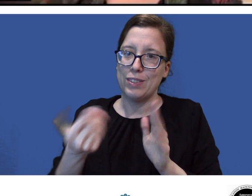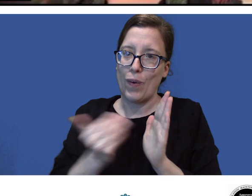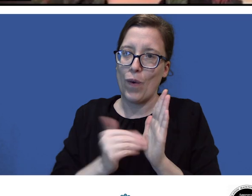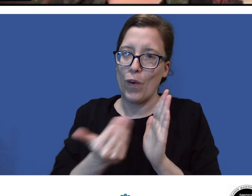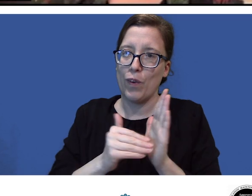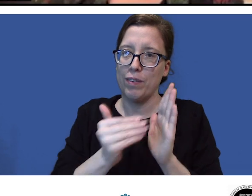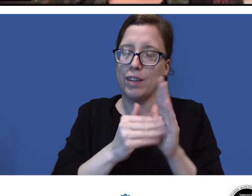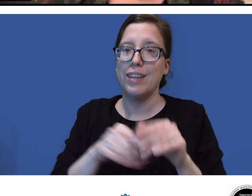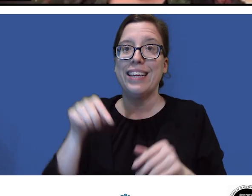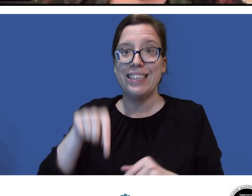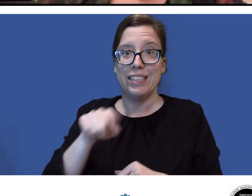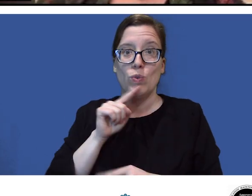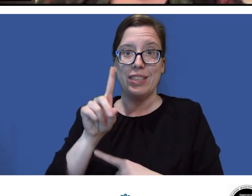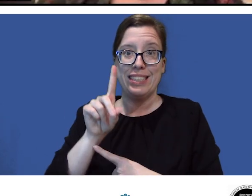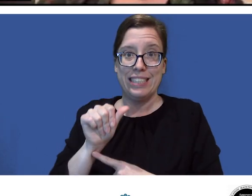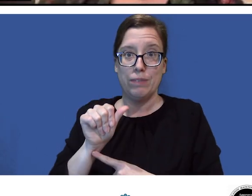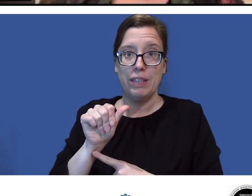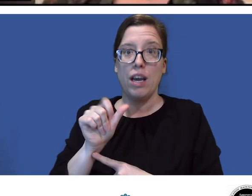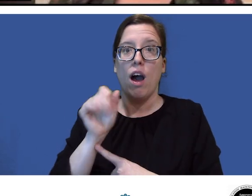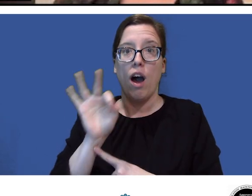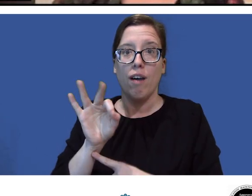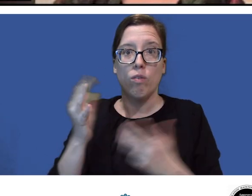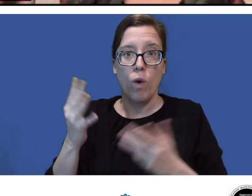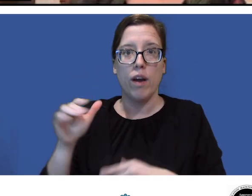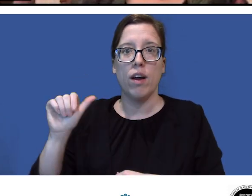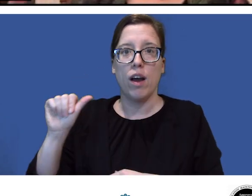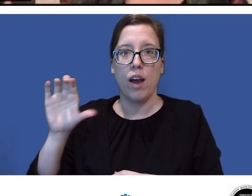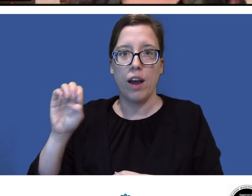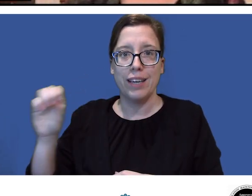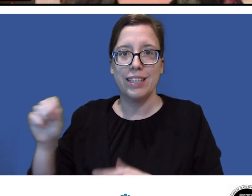which is severely limited by the ability to gather information.